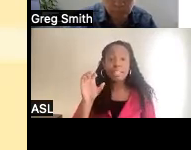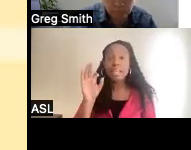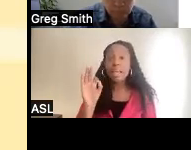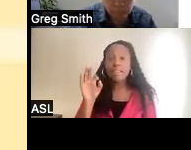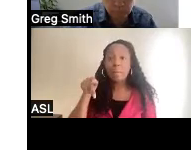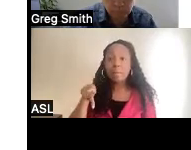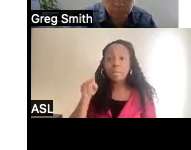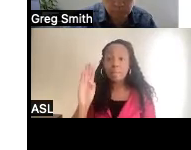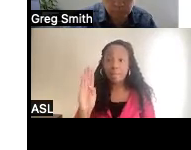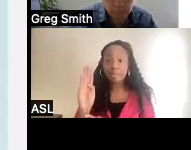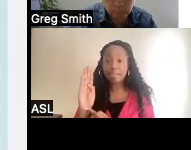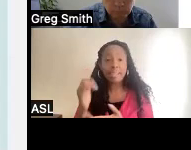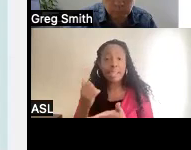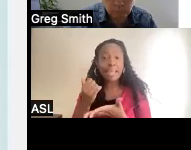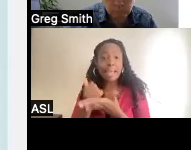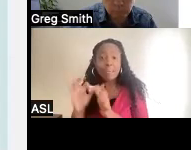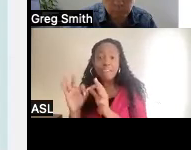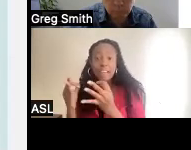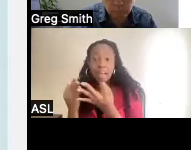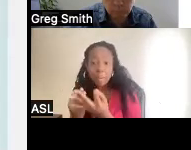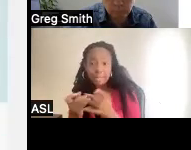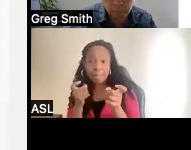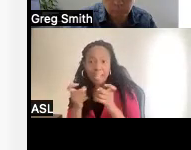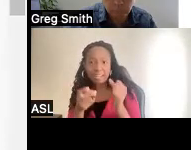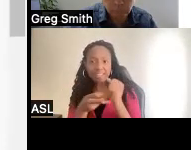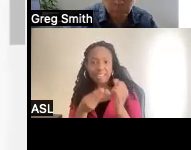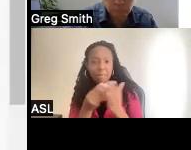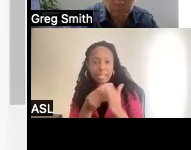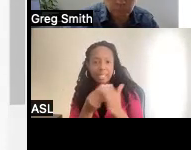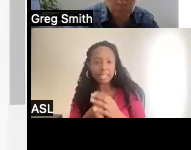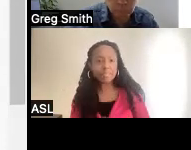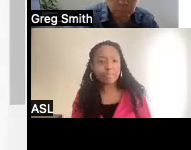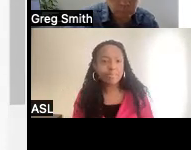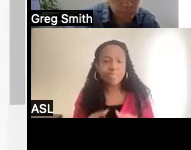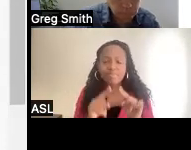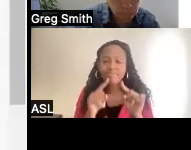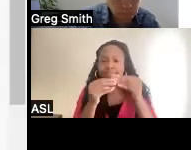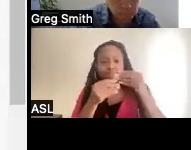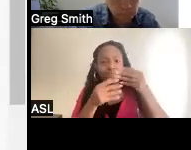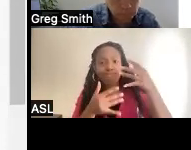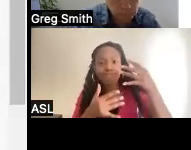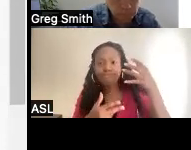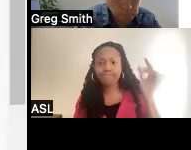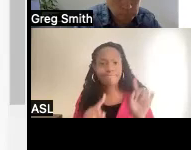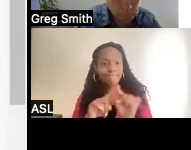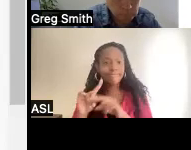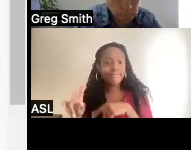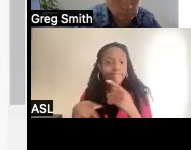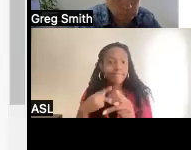manage their money so this is a a collection of guides created for those helping a loved one